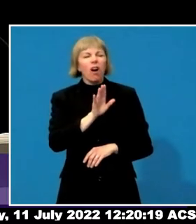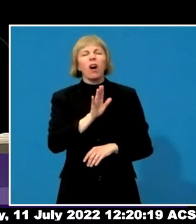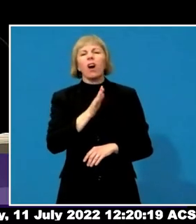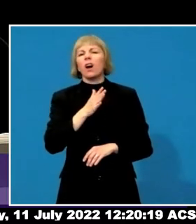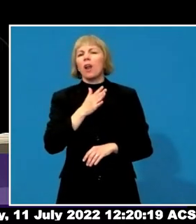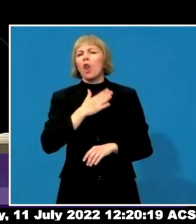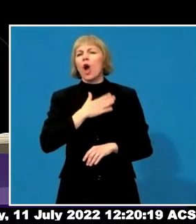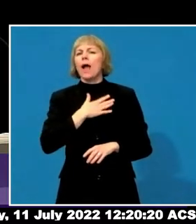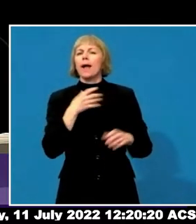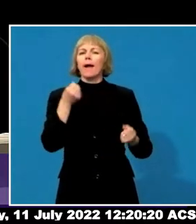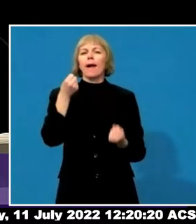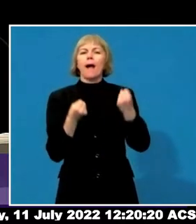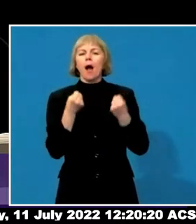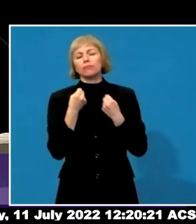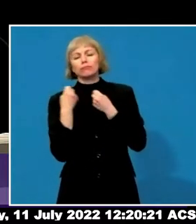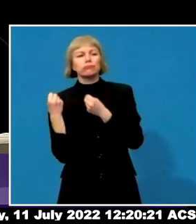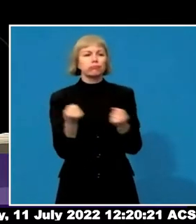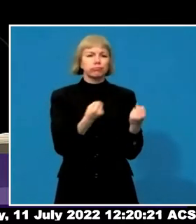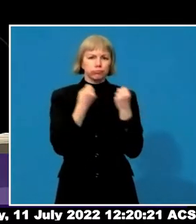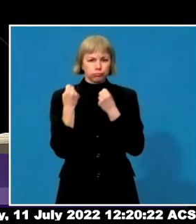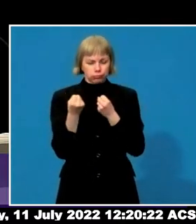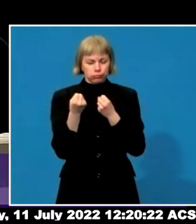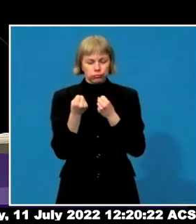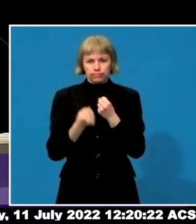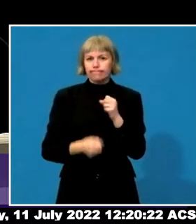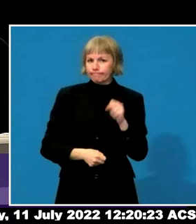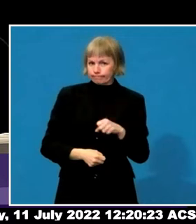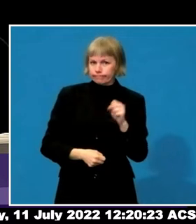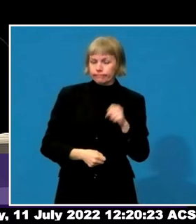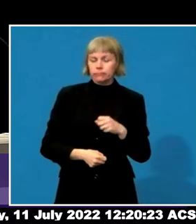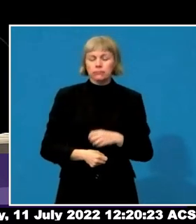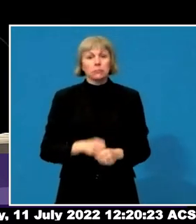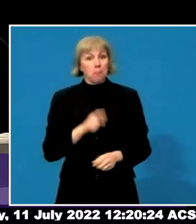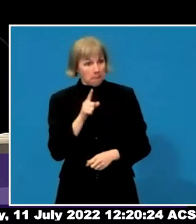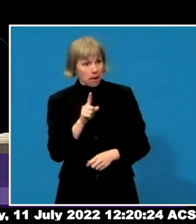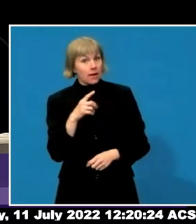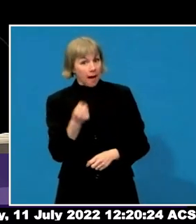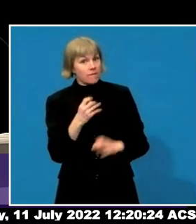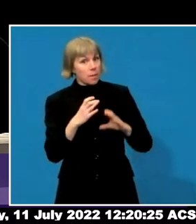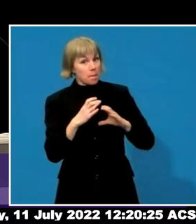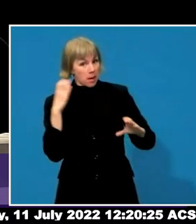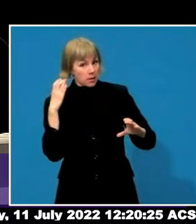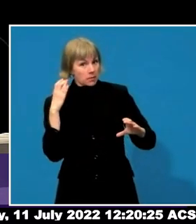Yeah. MS TARRAGO: But there is a bus that comes from Tennant Creek to Alice